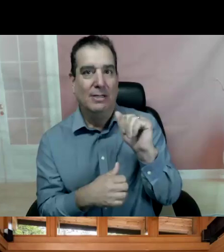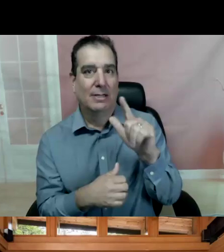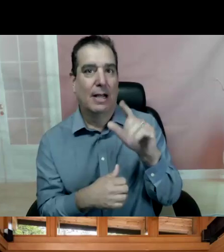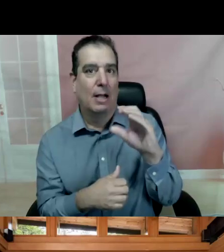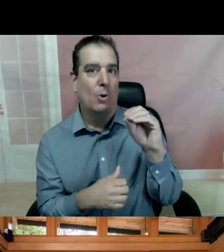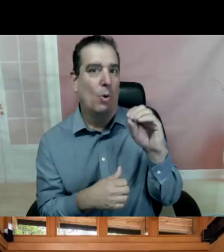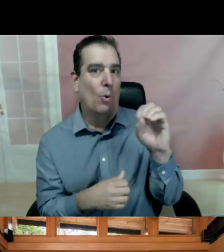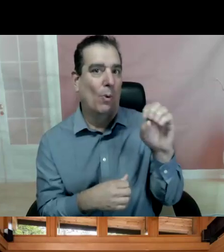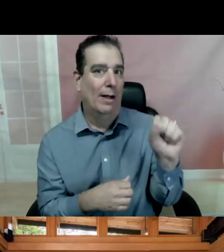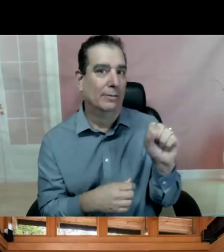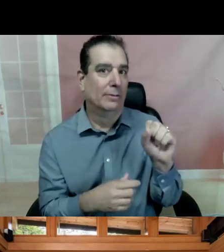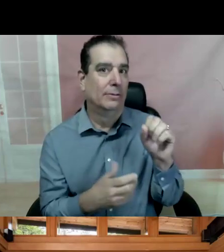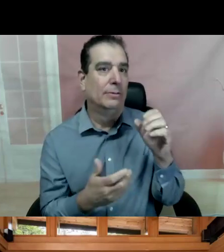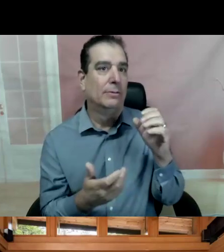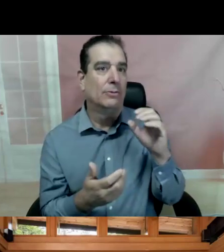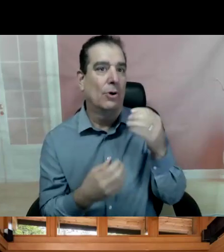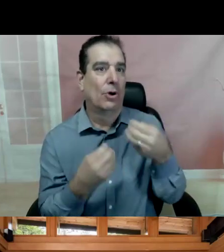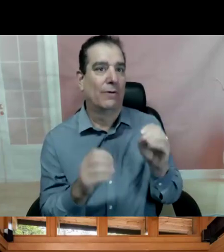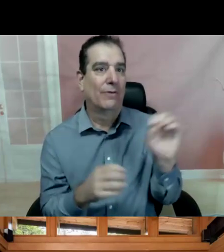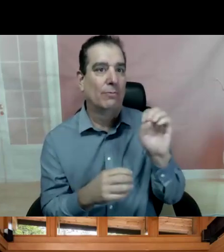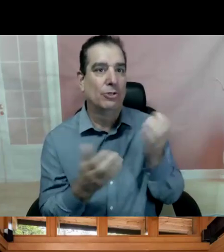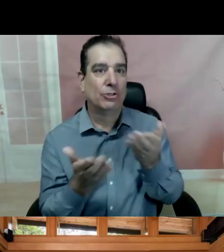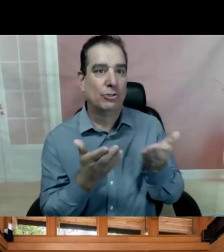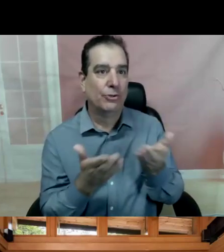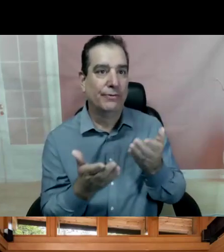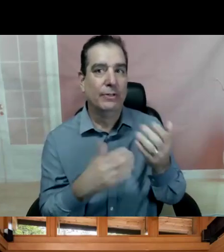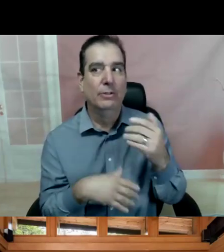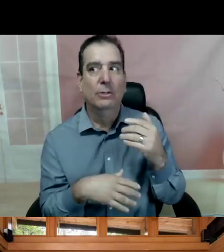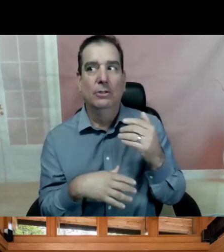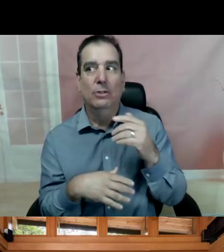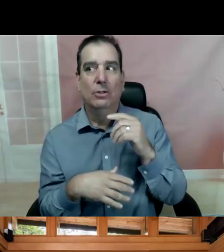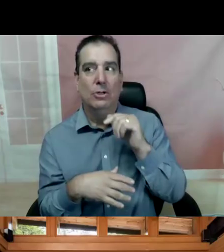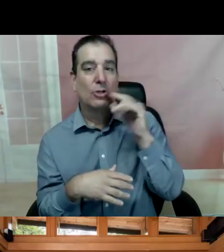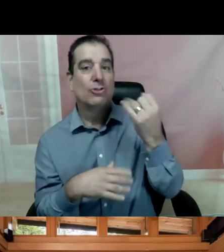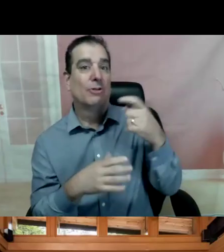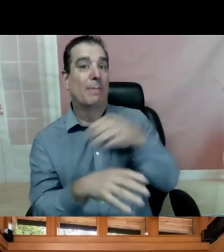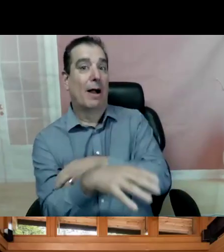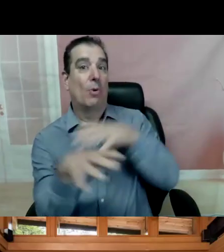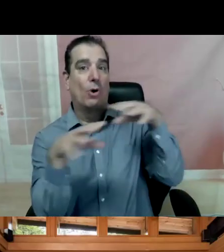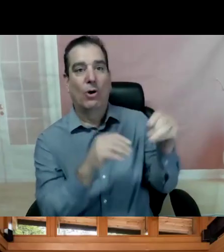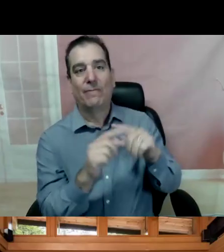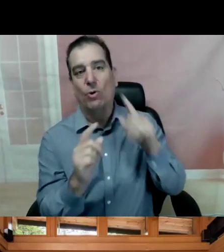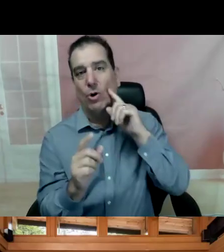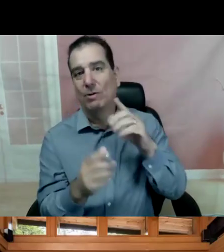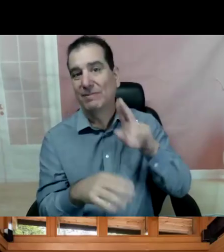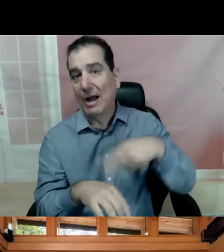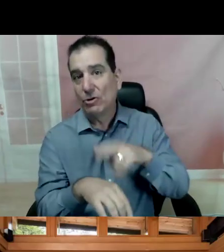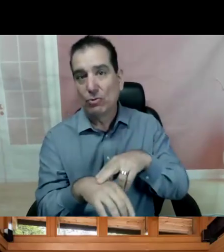for quite some time, with California the Office of Emergency Services, OES. You know, when the